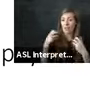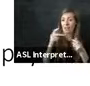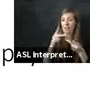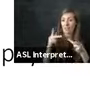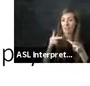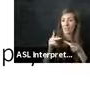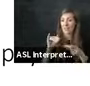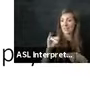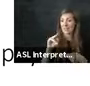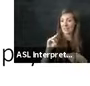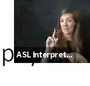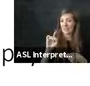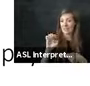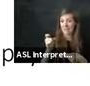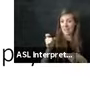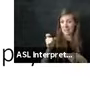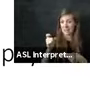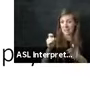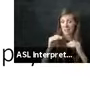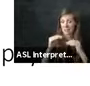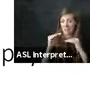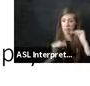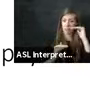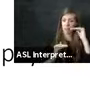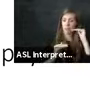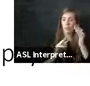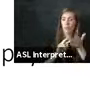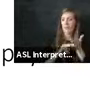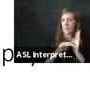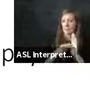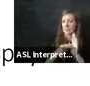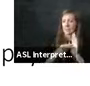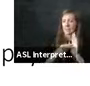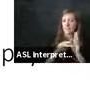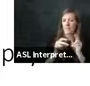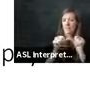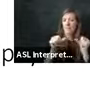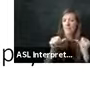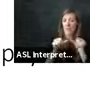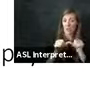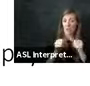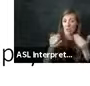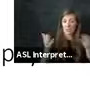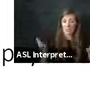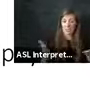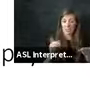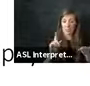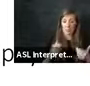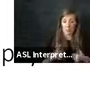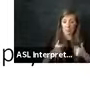And what this refers to are the areas of the county where residents have at least